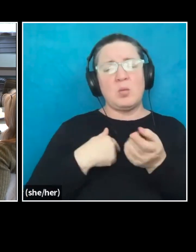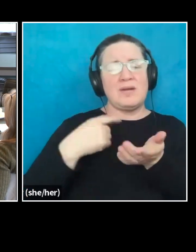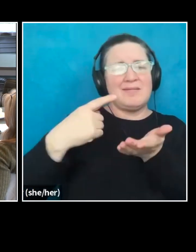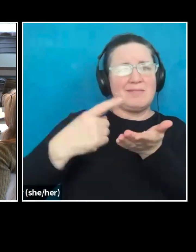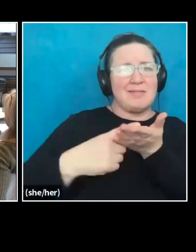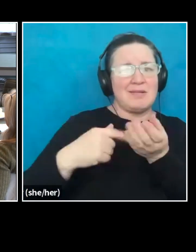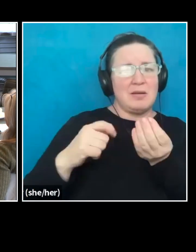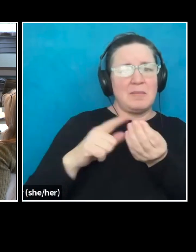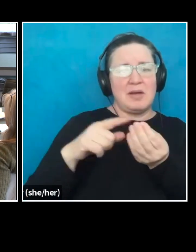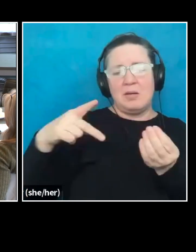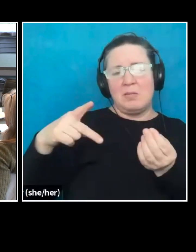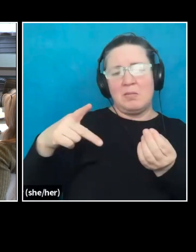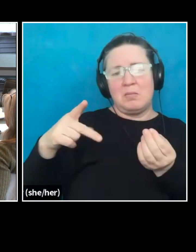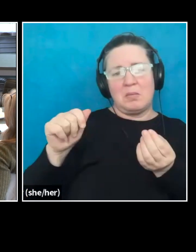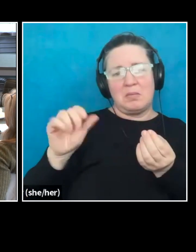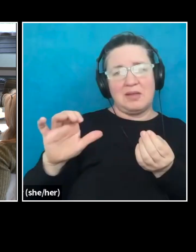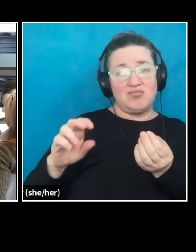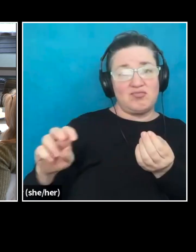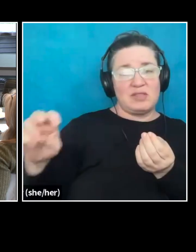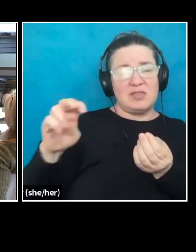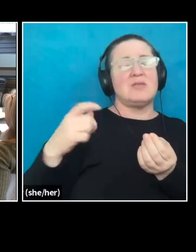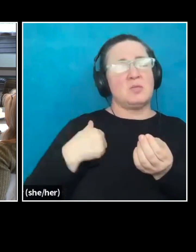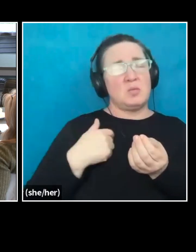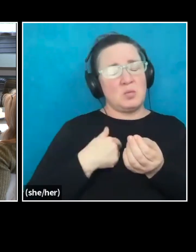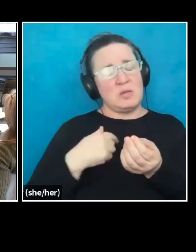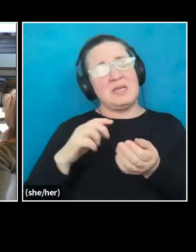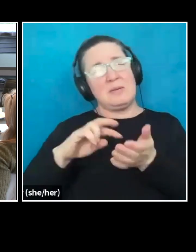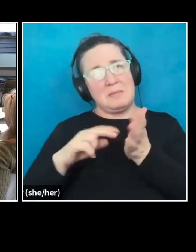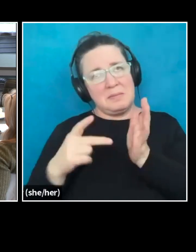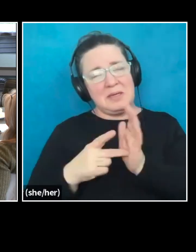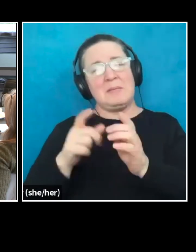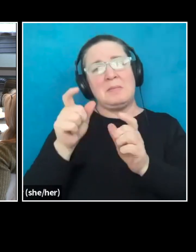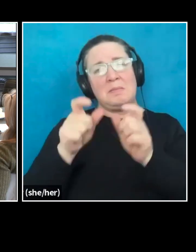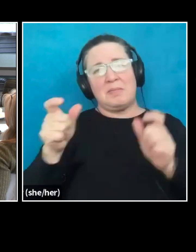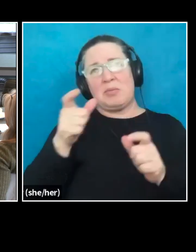transit to just to live our lives. And I'll leave you with that thought and hand the next person.